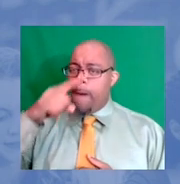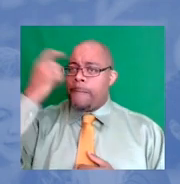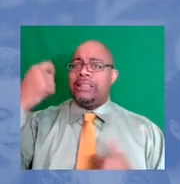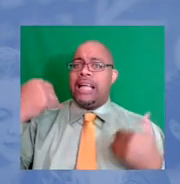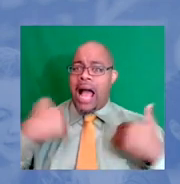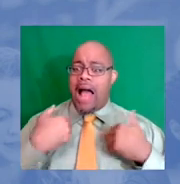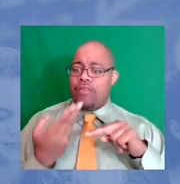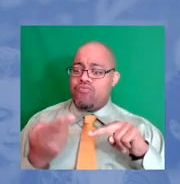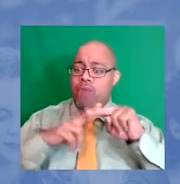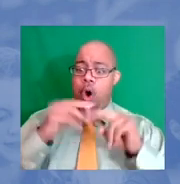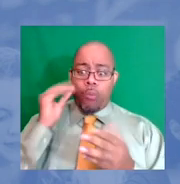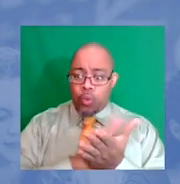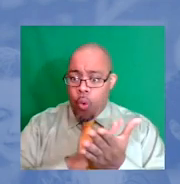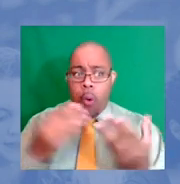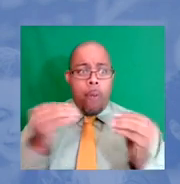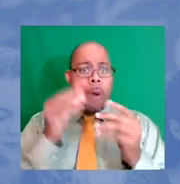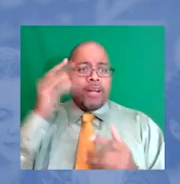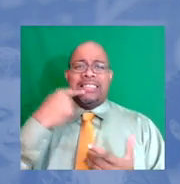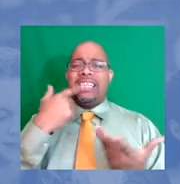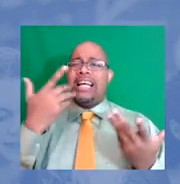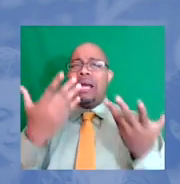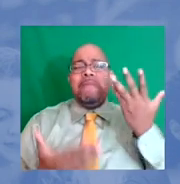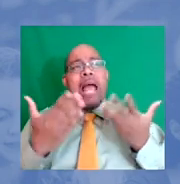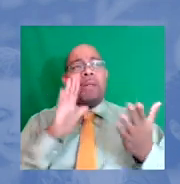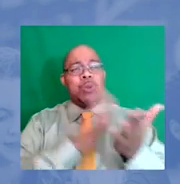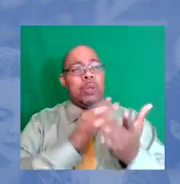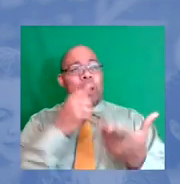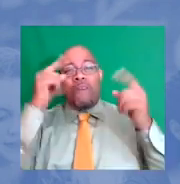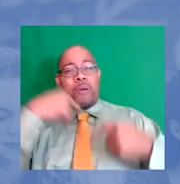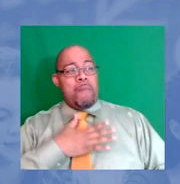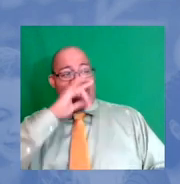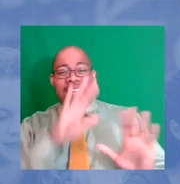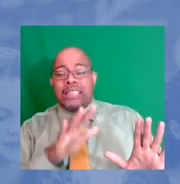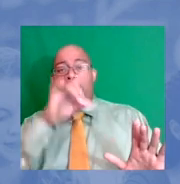PARENTS WHO SAY MAYBE SCHOOL DOESN'T WORK FOR MY CHILD BECAUSE HOW OFTEN DO CHILDREN